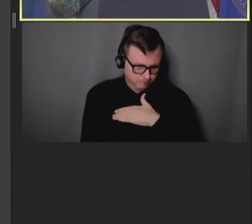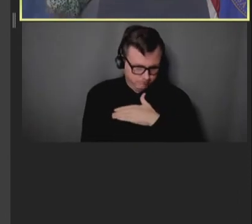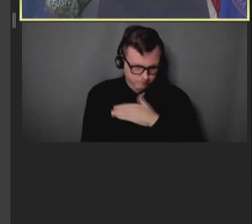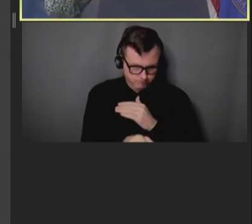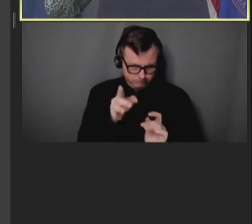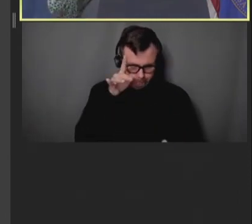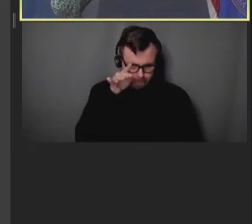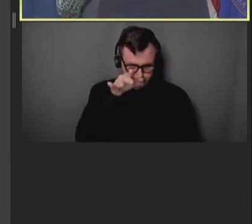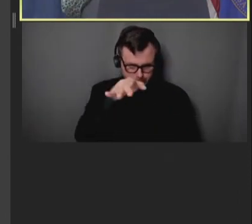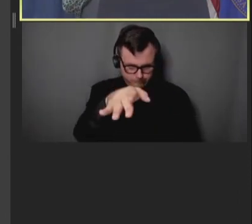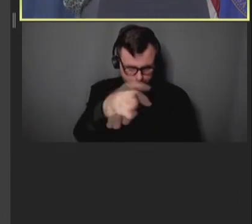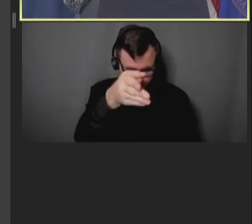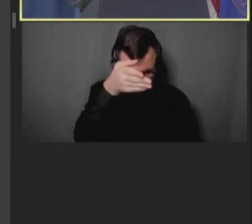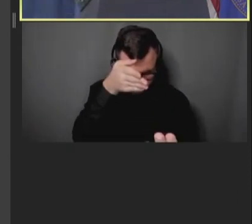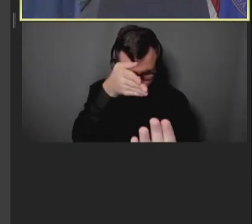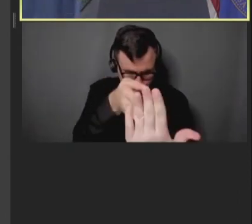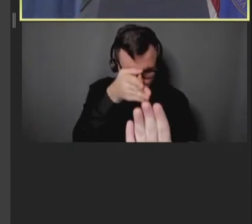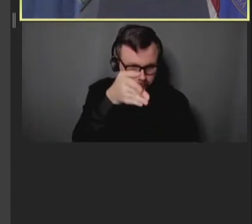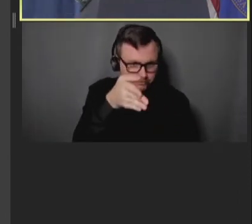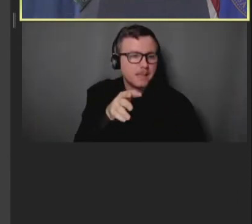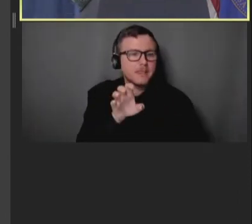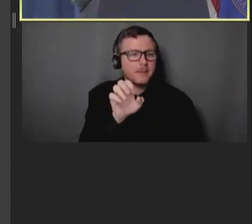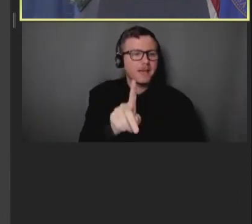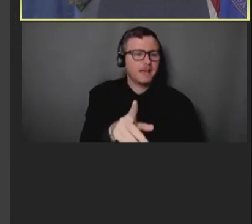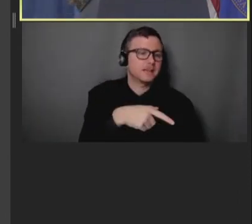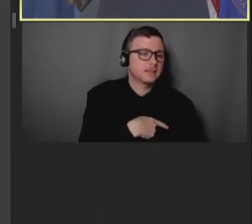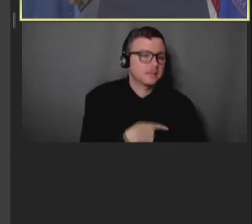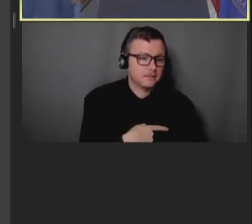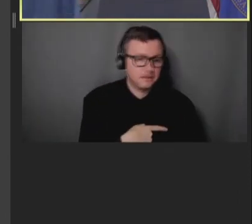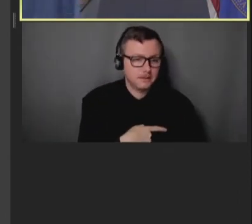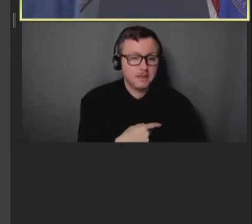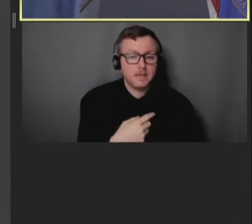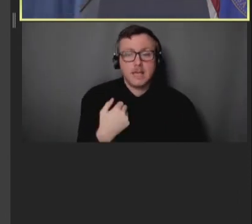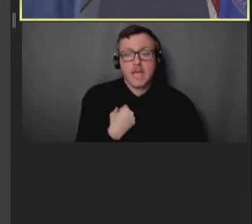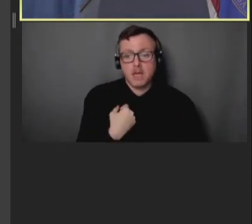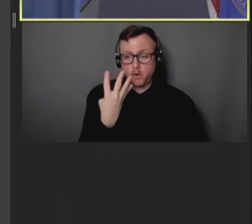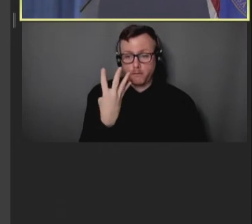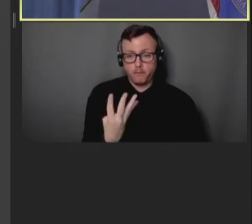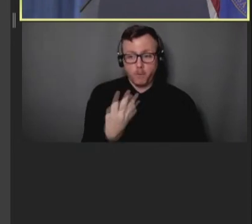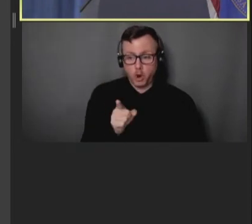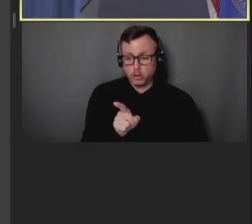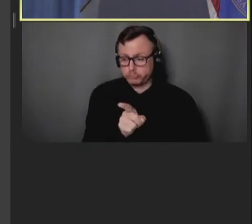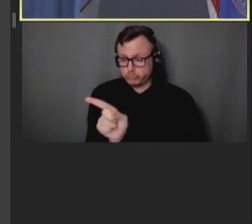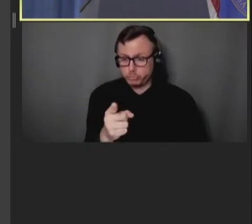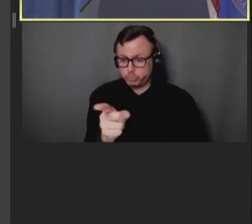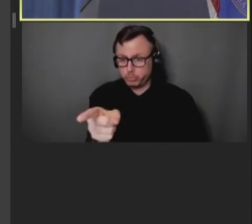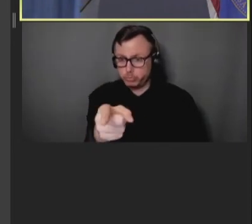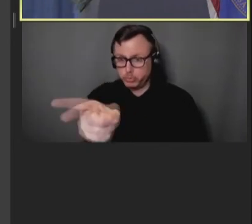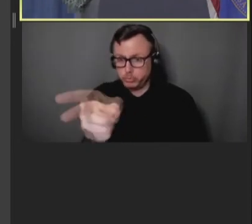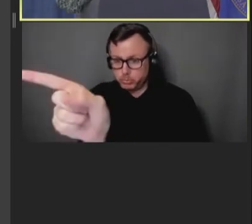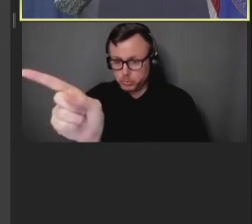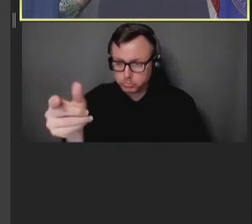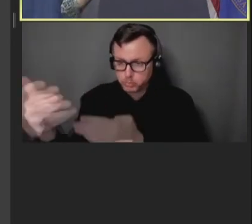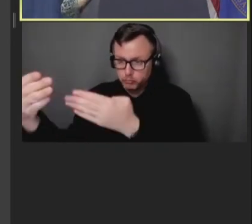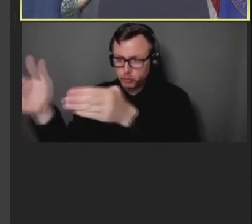in the front door, you can take your choice of four rights, into rooms, and walk out the back